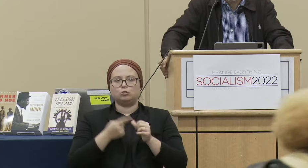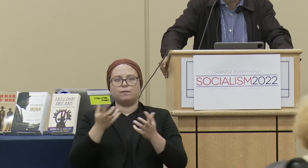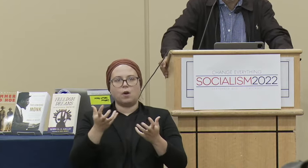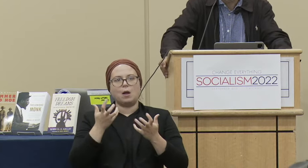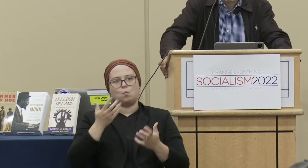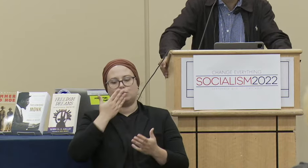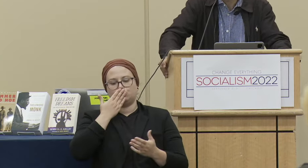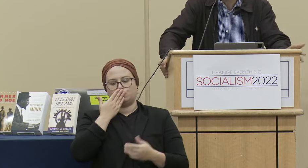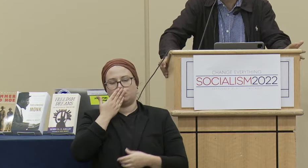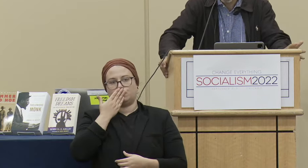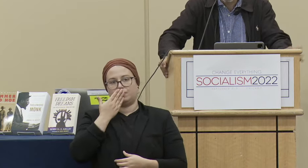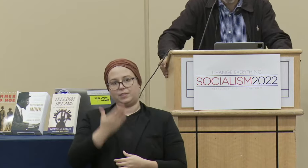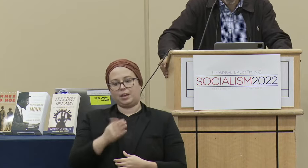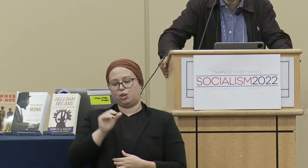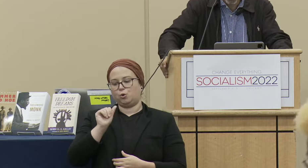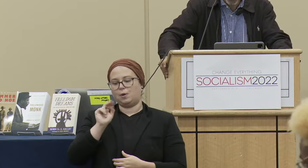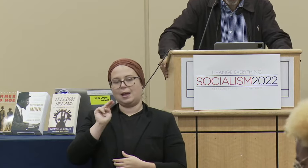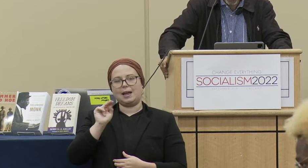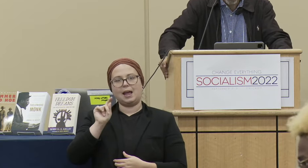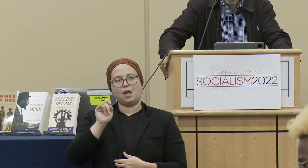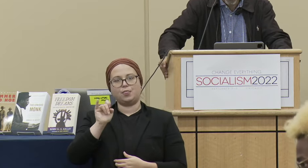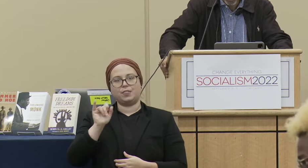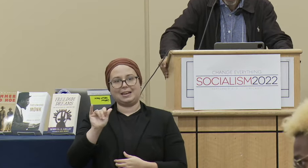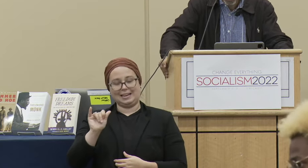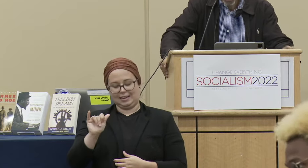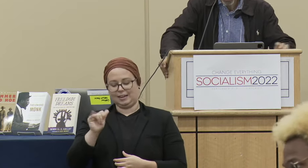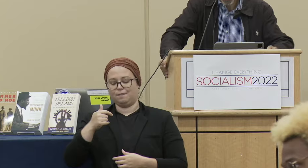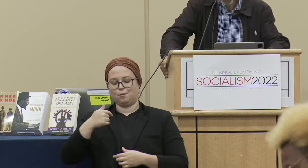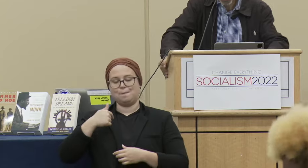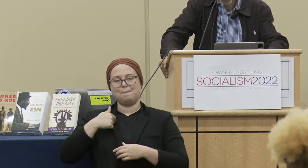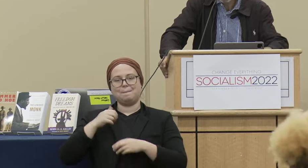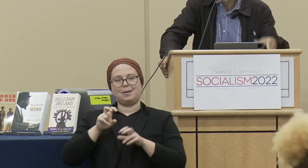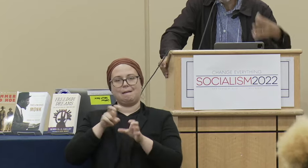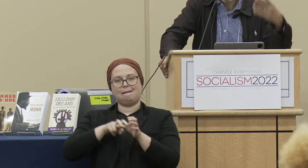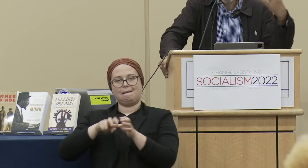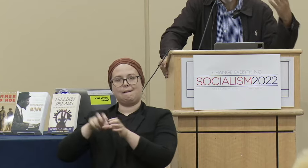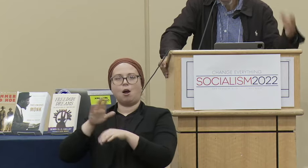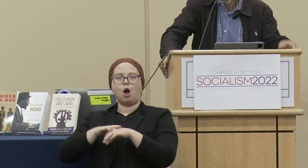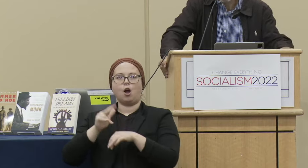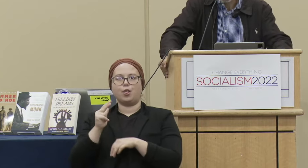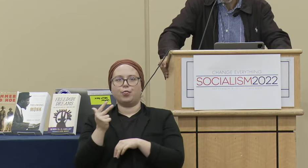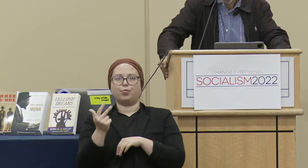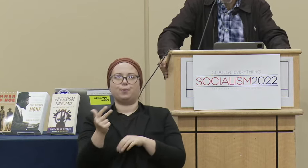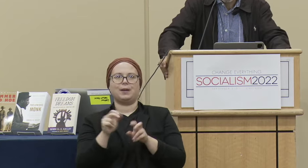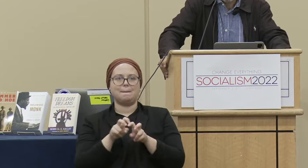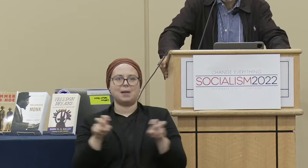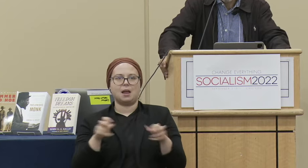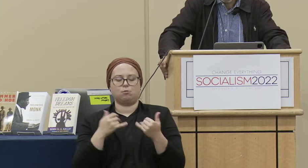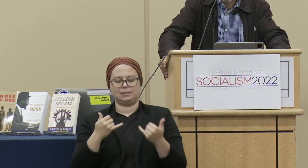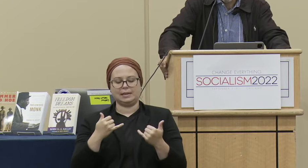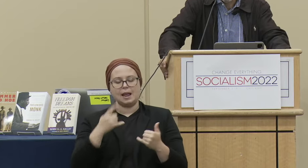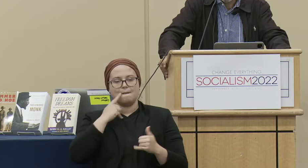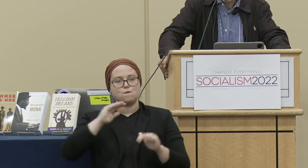Okay, well, let me begin. First of all, I want to thank Anthony, you know, for putting ting me on three panels today,